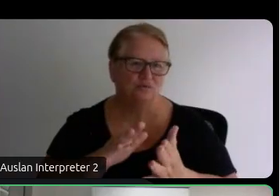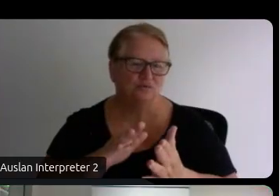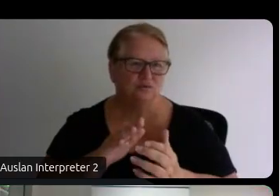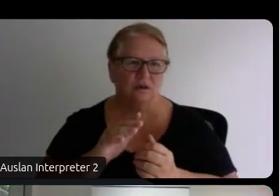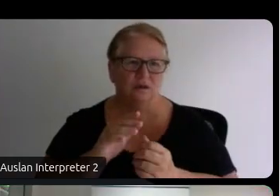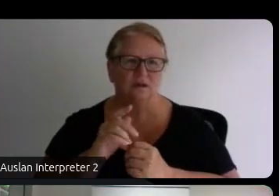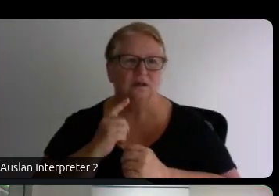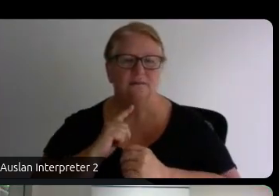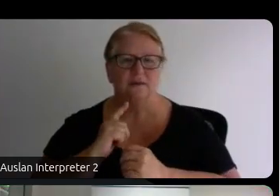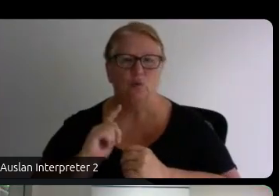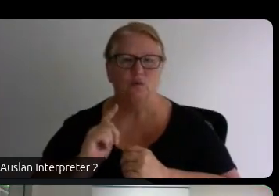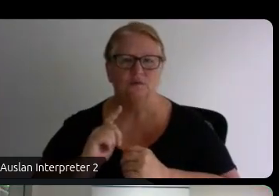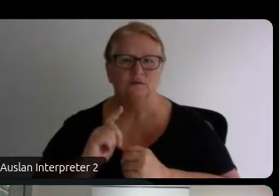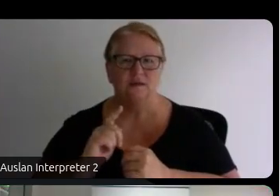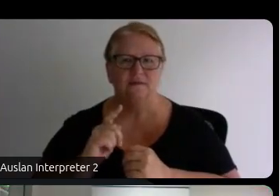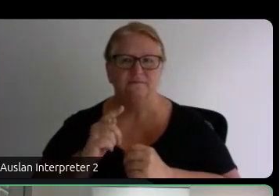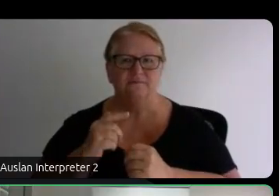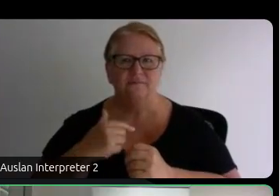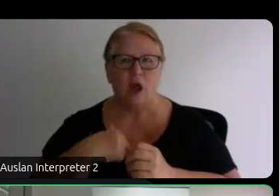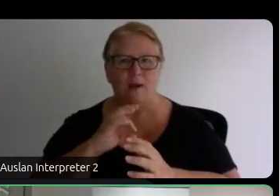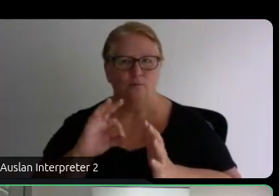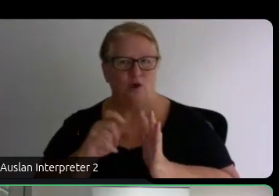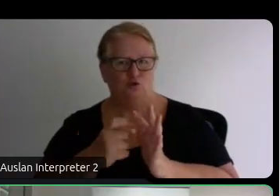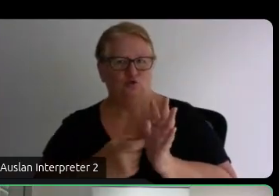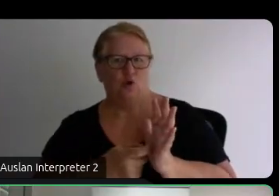um obviously I'm not a doctor so it's not something that for an individual you could